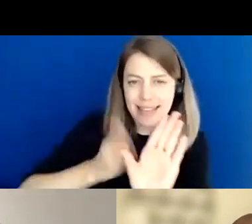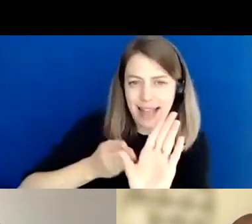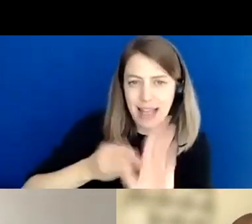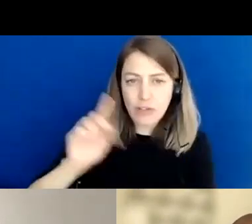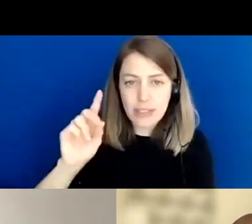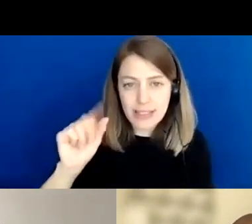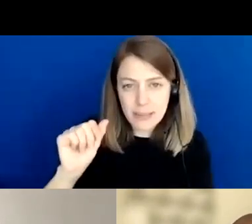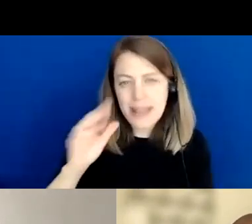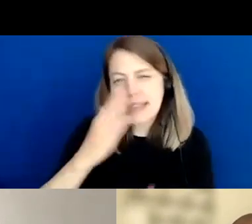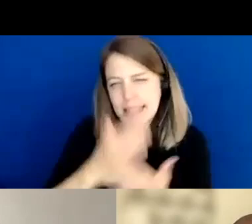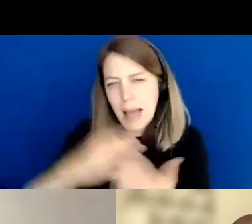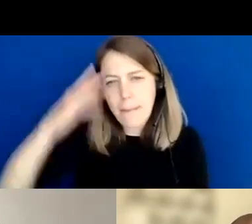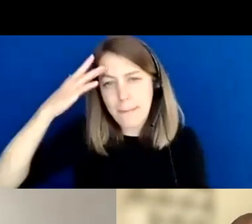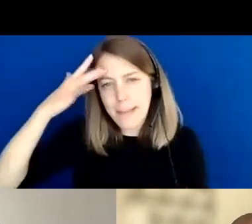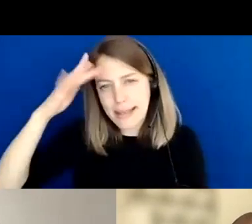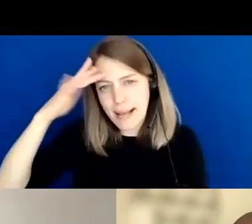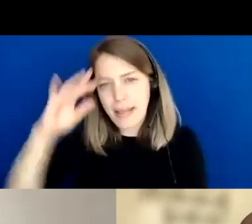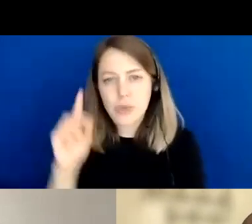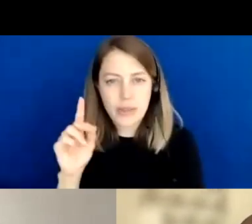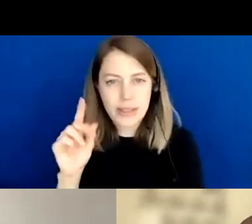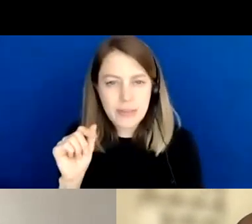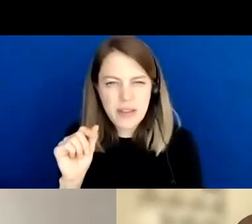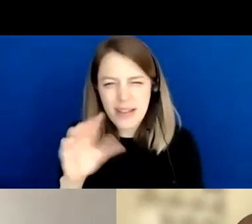intellectual disabilities and other disabilities.